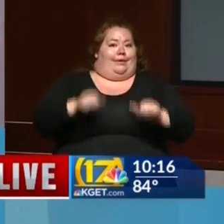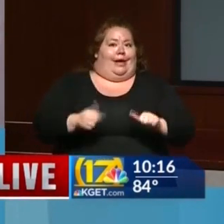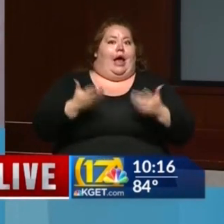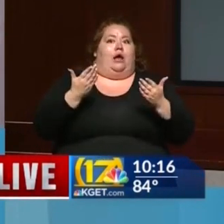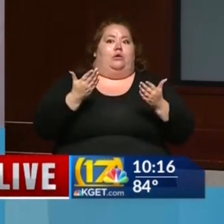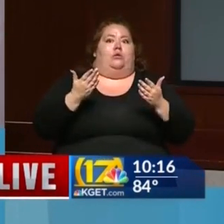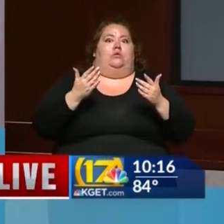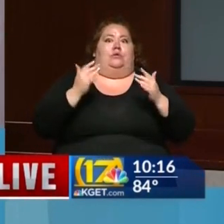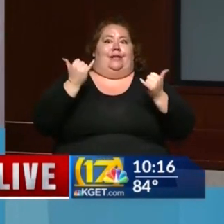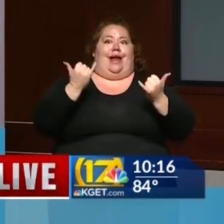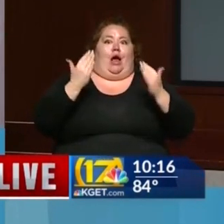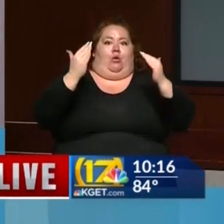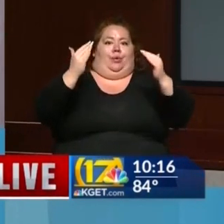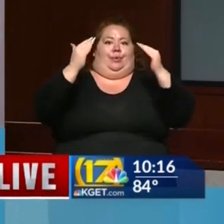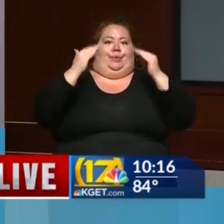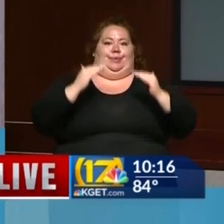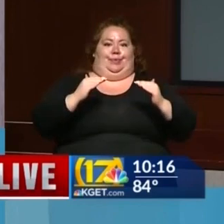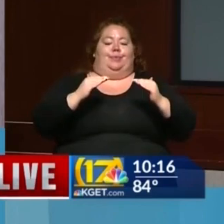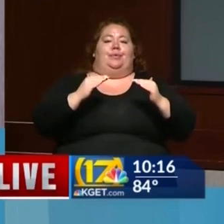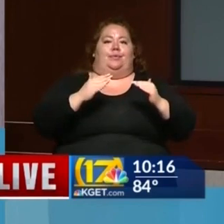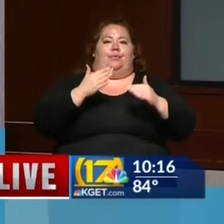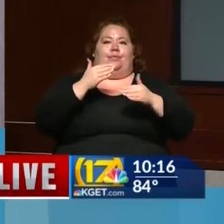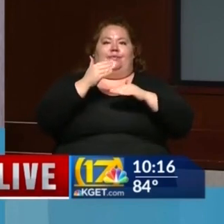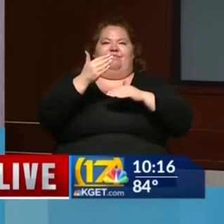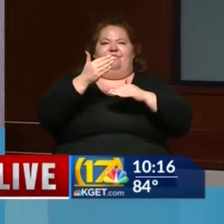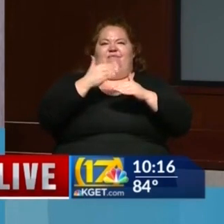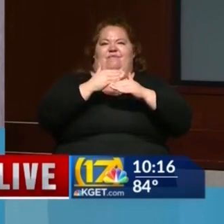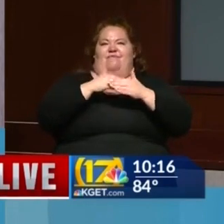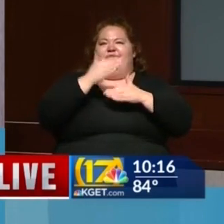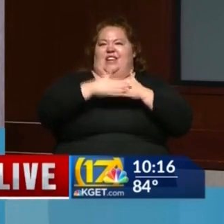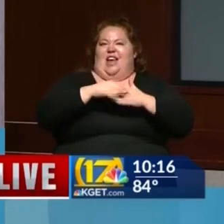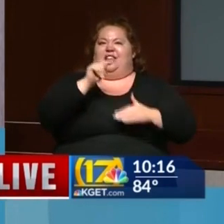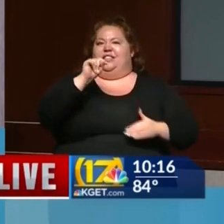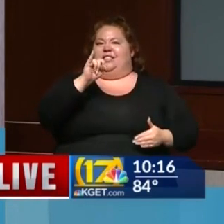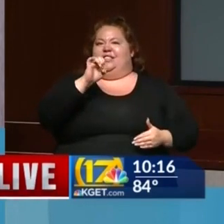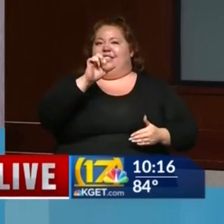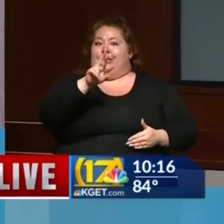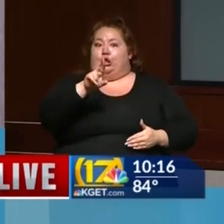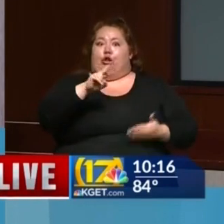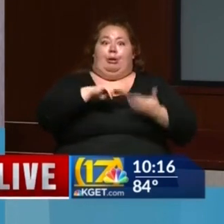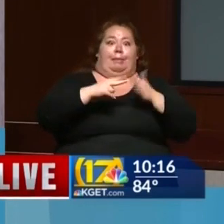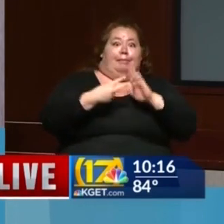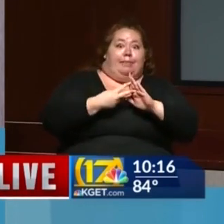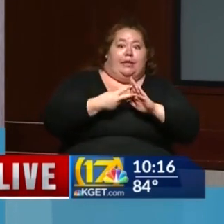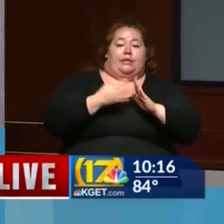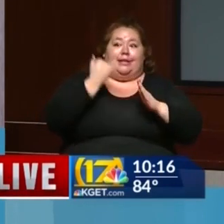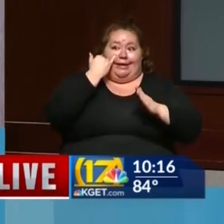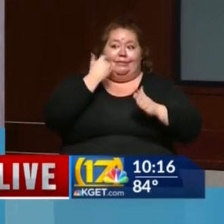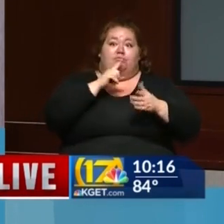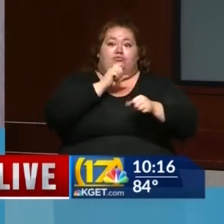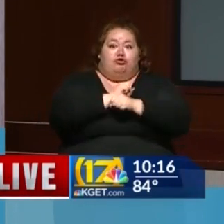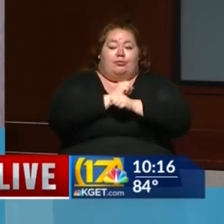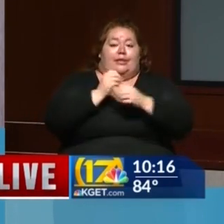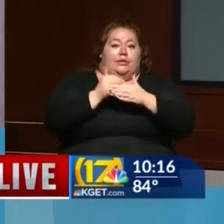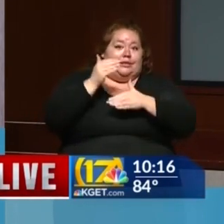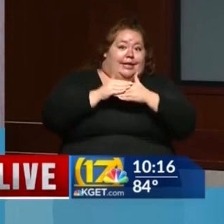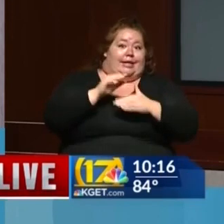TUESDAY OF NEXT WEEK, AND THE 2-WEEK PERIOD FOR TRANSITIONING INTO A LESS RESTRICTIVE TIER BEGINS.